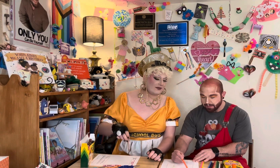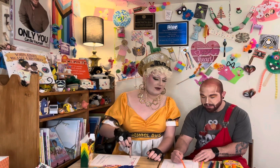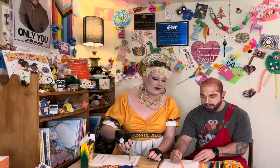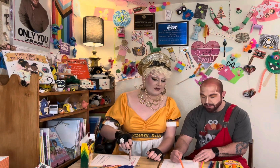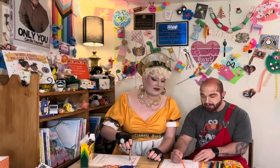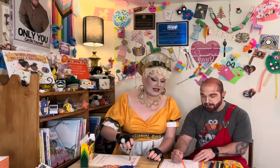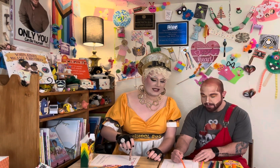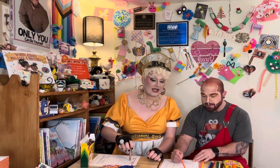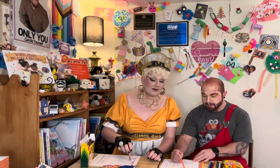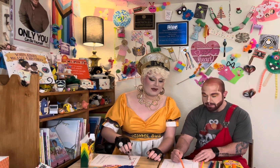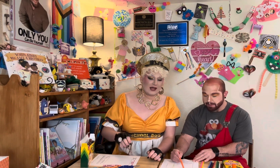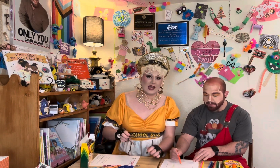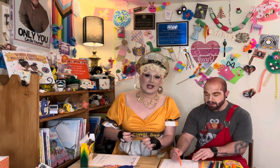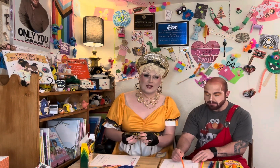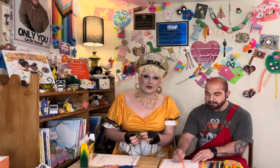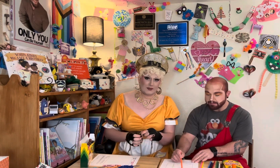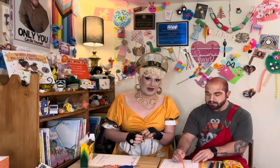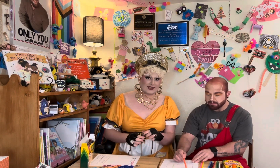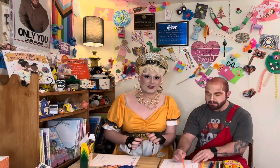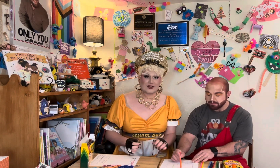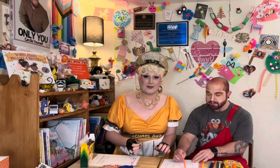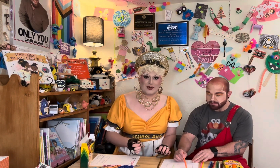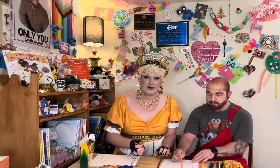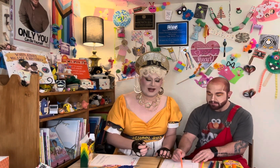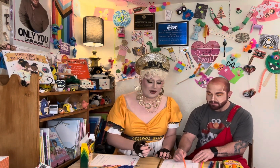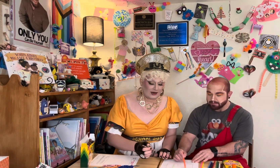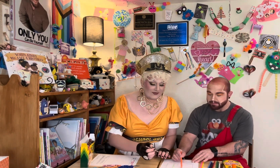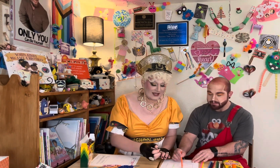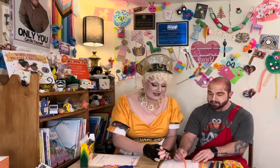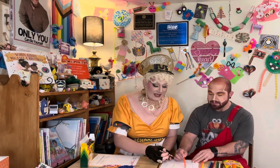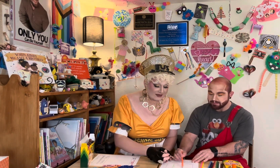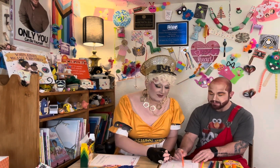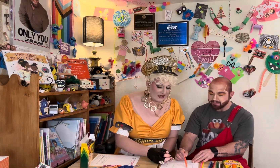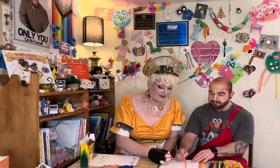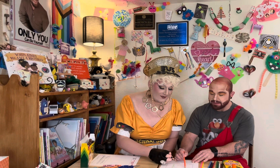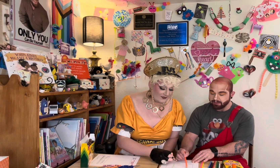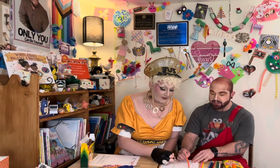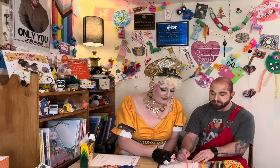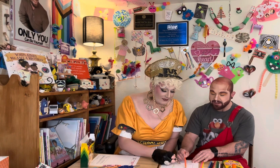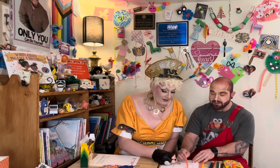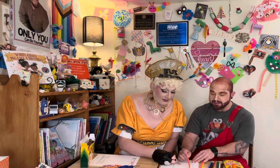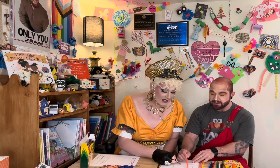for Reading Time, and you were Buster the Boat & RV Salesman. BUSTER: That was your favorite? CALI: That